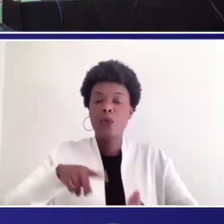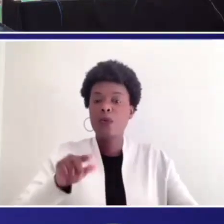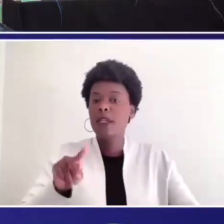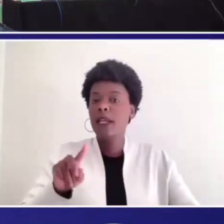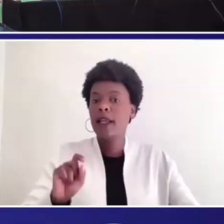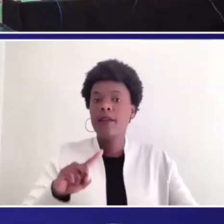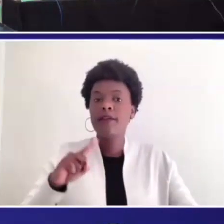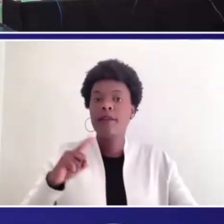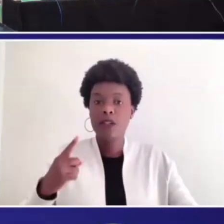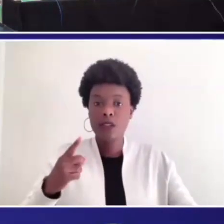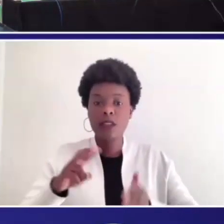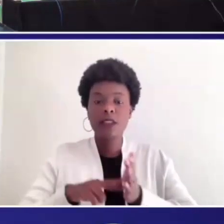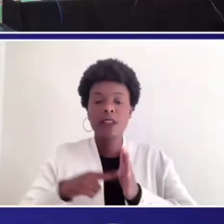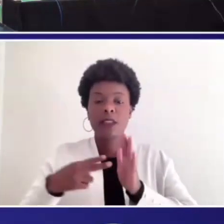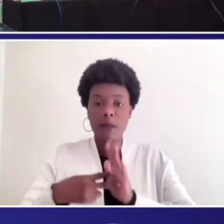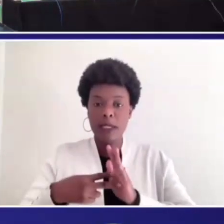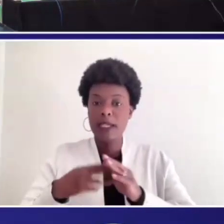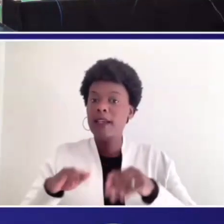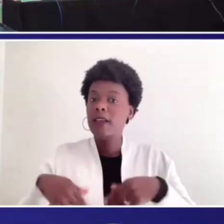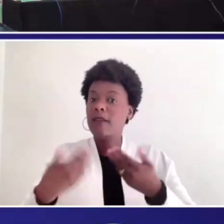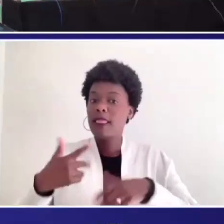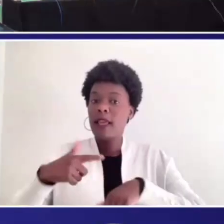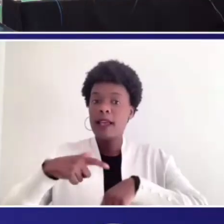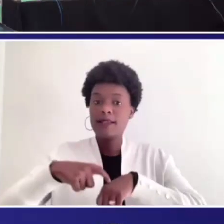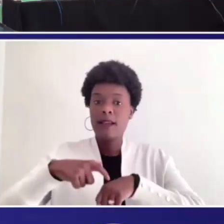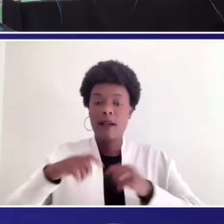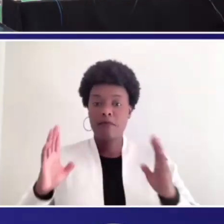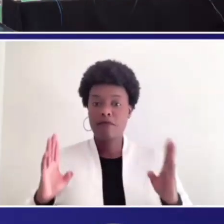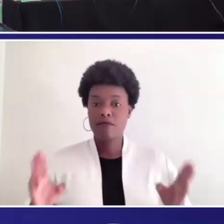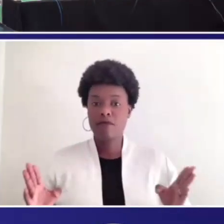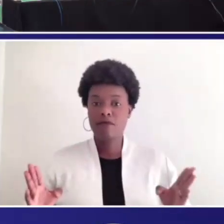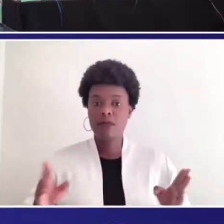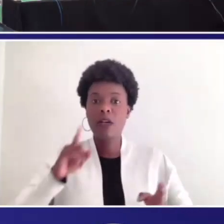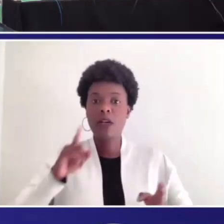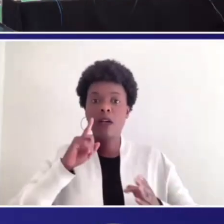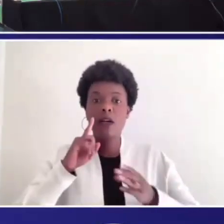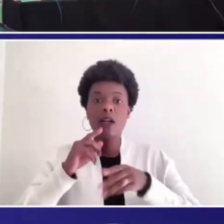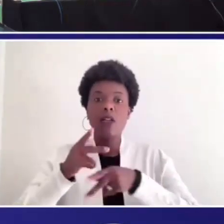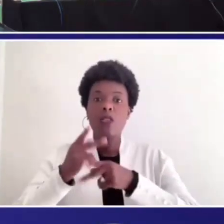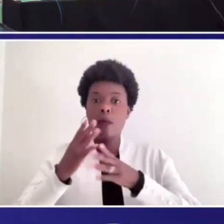we're giving that amount of time for that borrower to be on time.